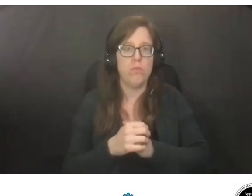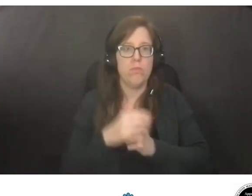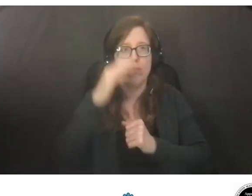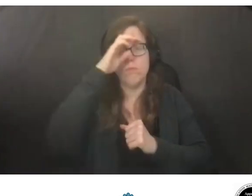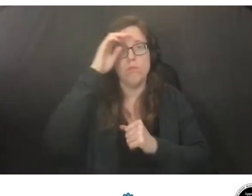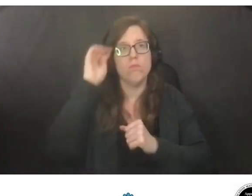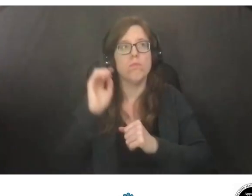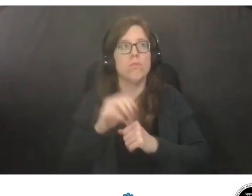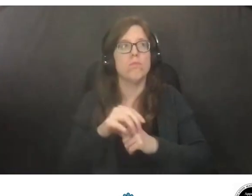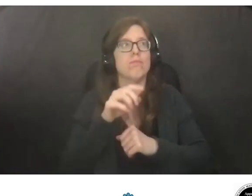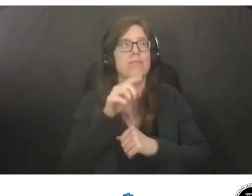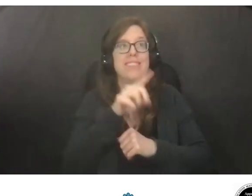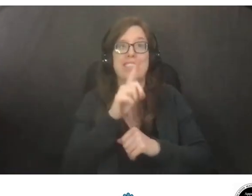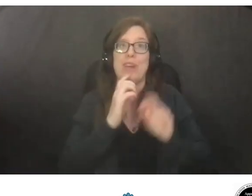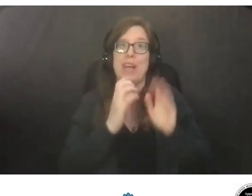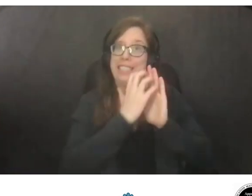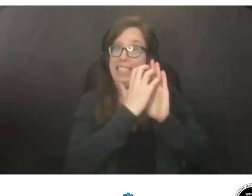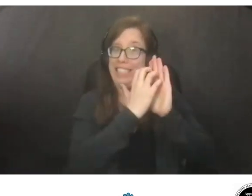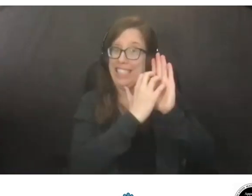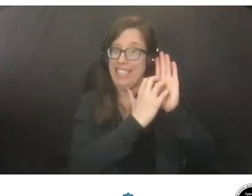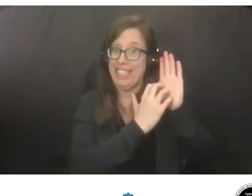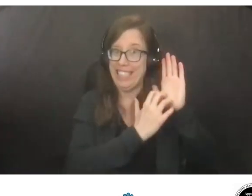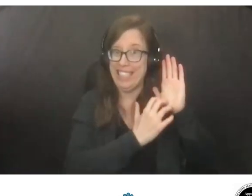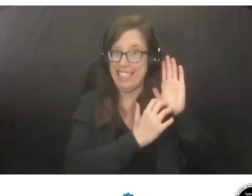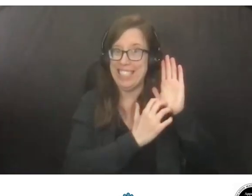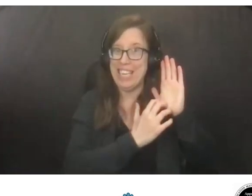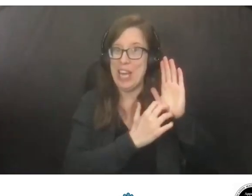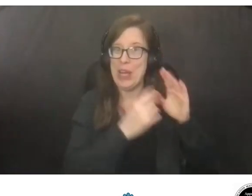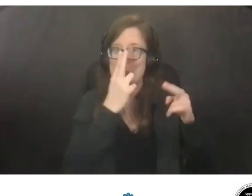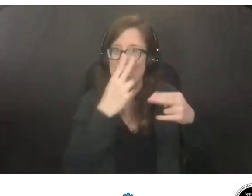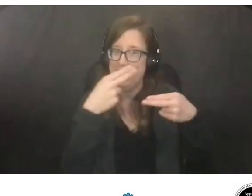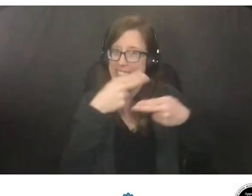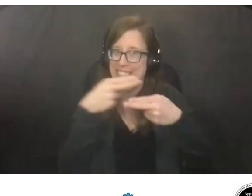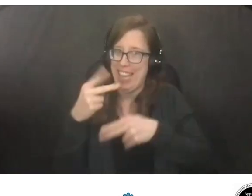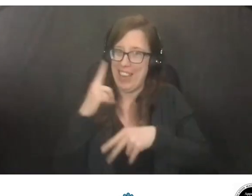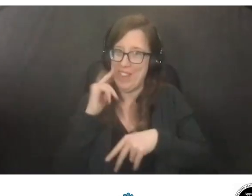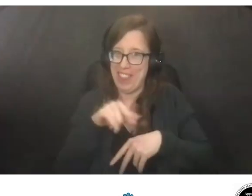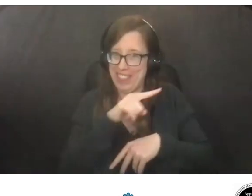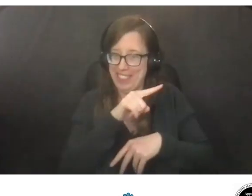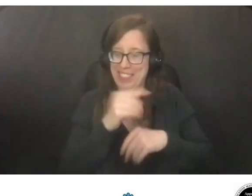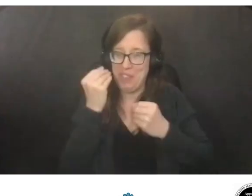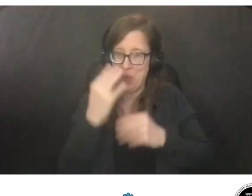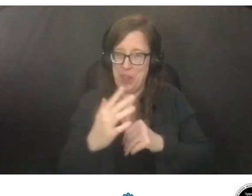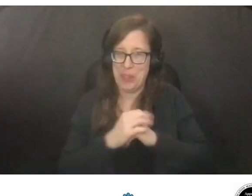This is a lengthy section. So it took up two slides on this one.